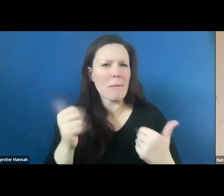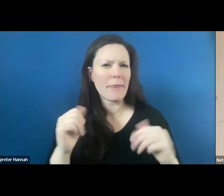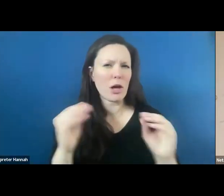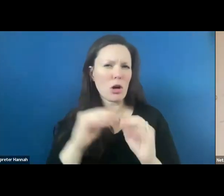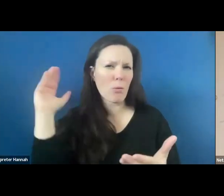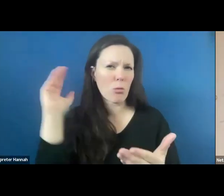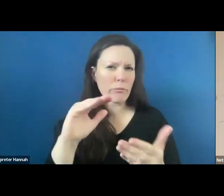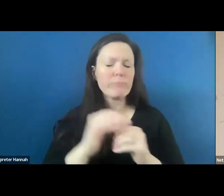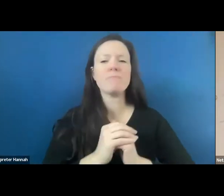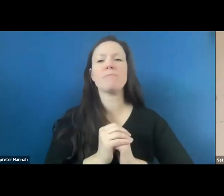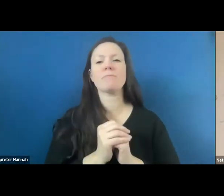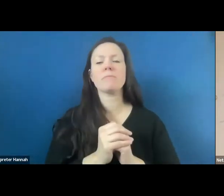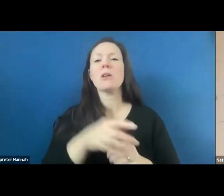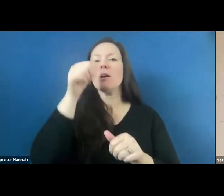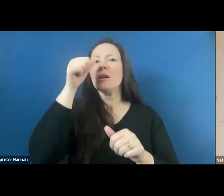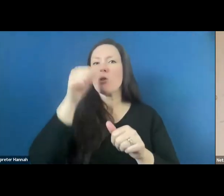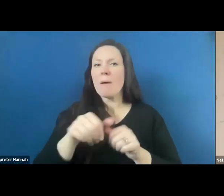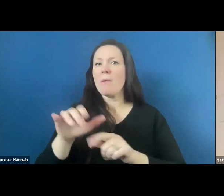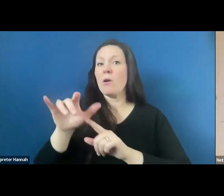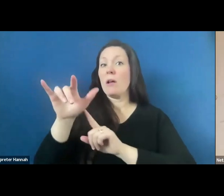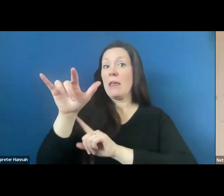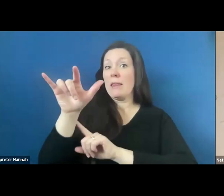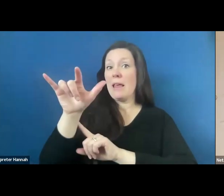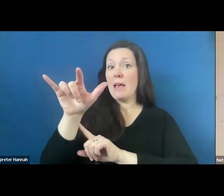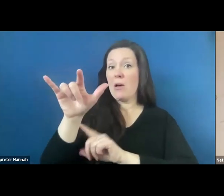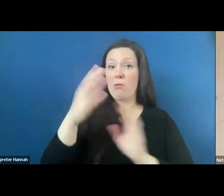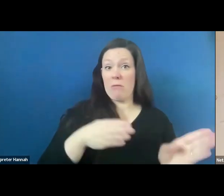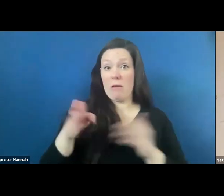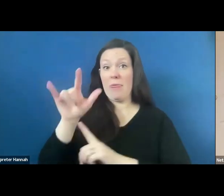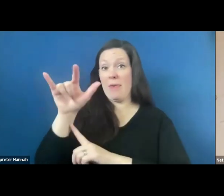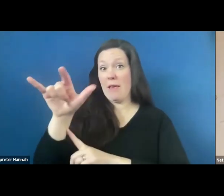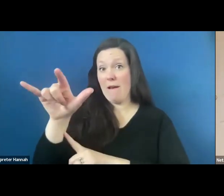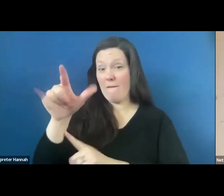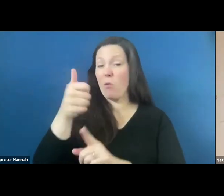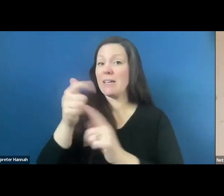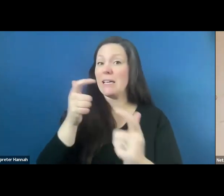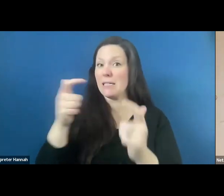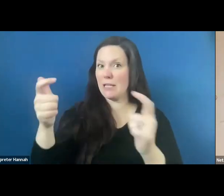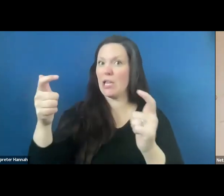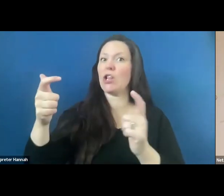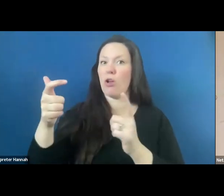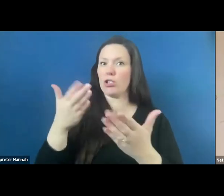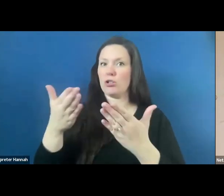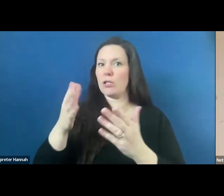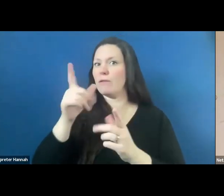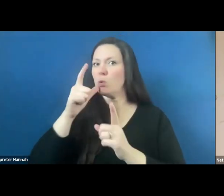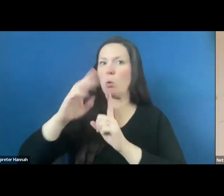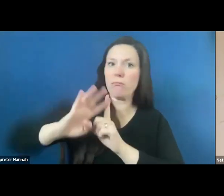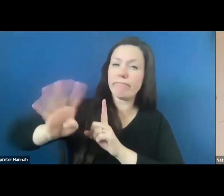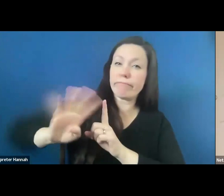But keep in mind that the Air Force is among all the services, the largest emitter, because aircraft are very thirsty